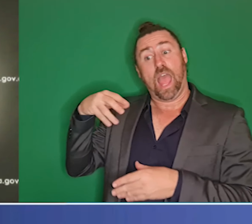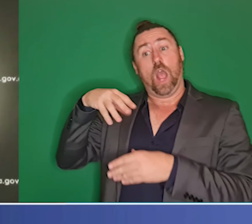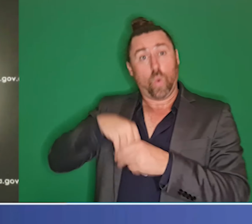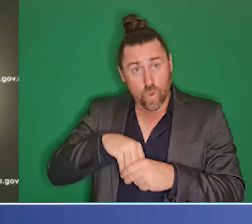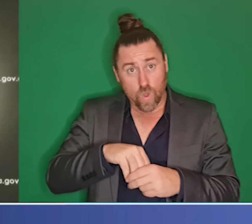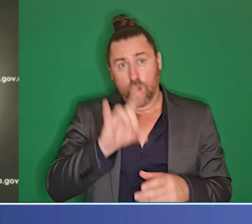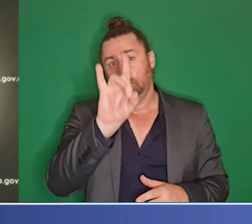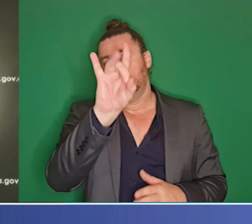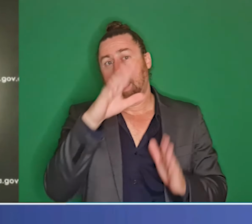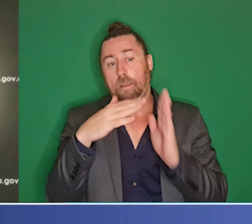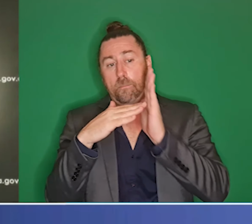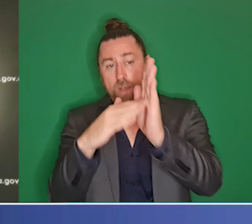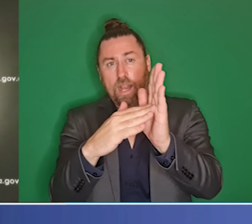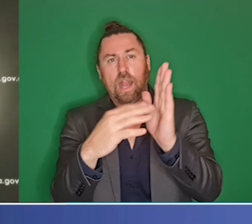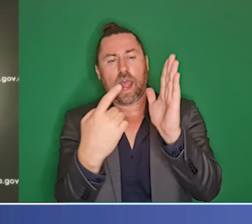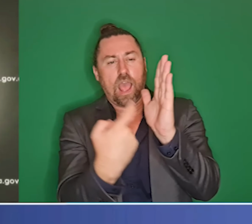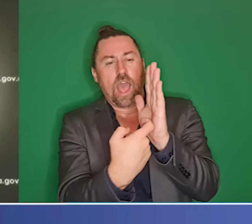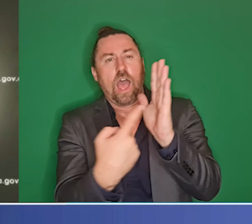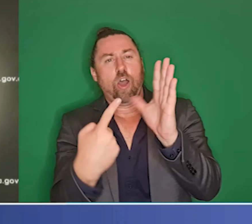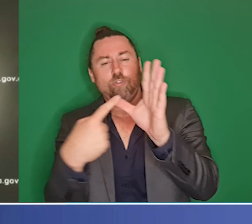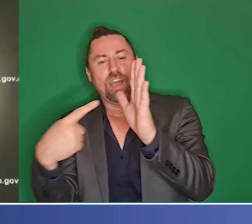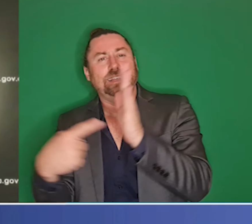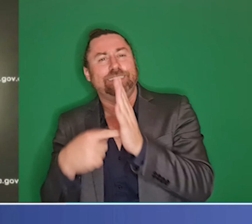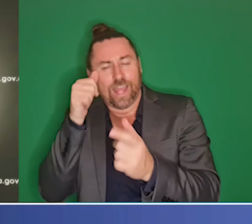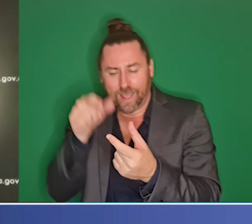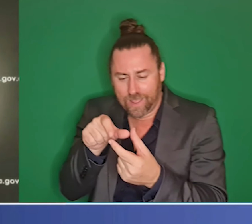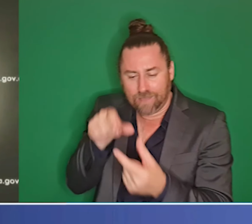to states and territories. The third thing we're doing